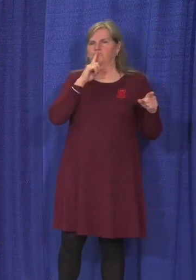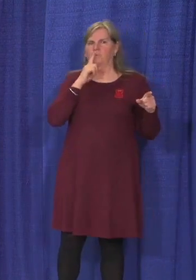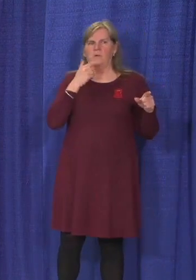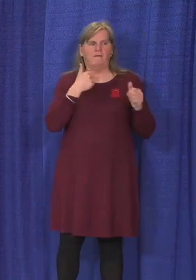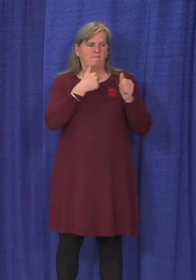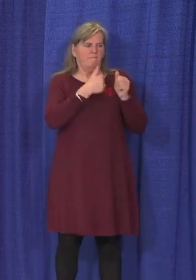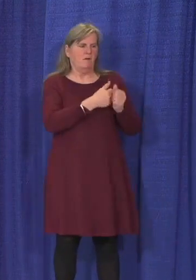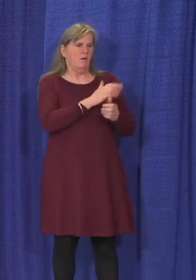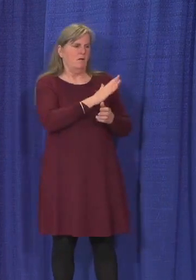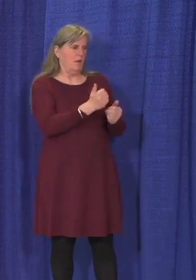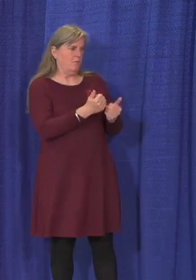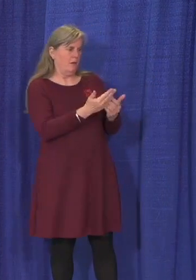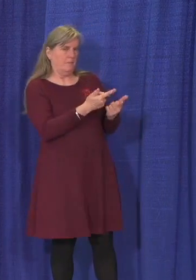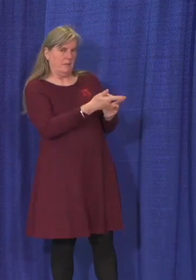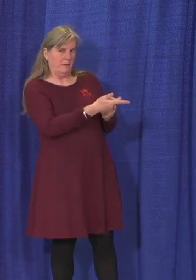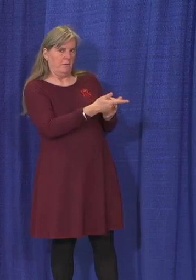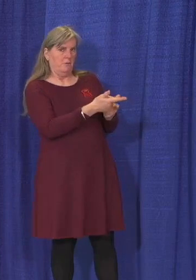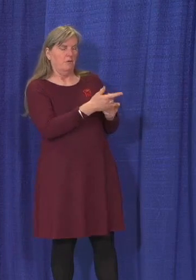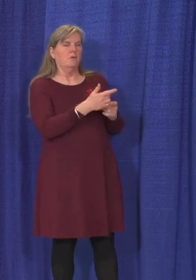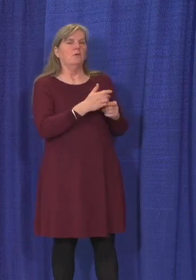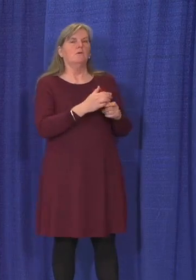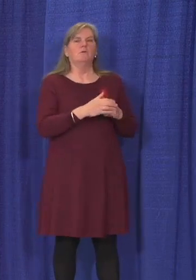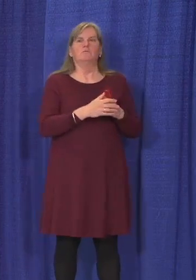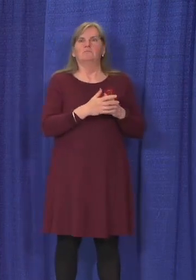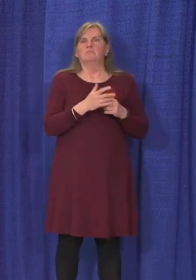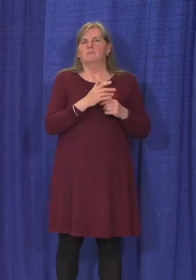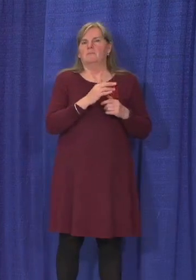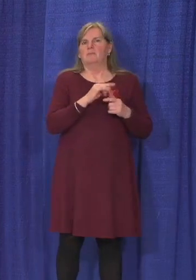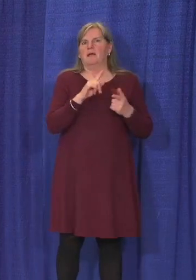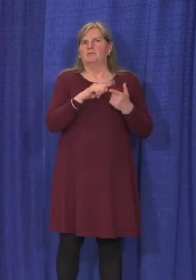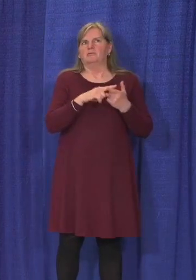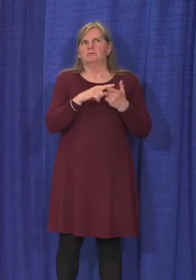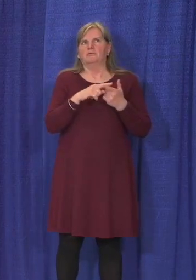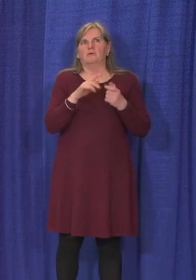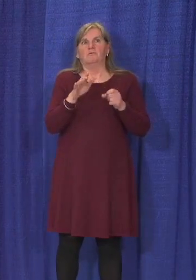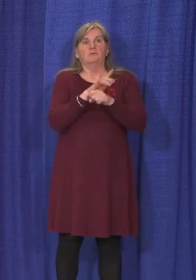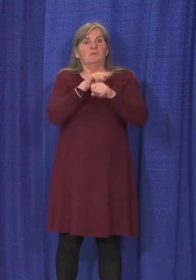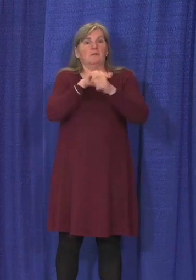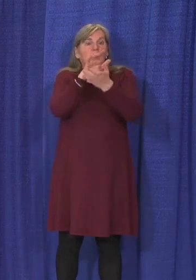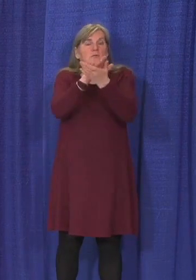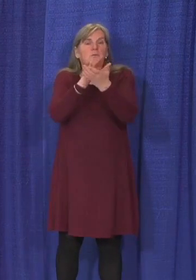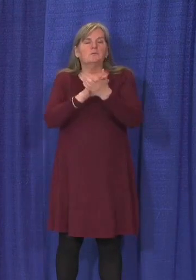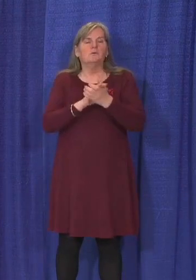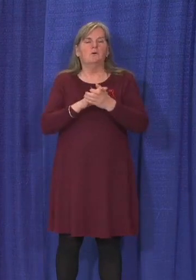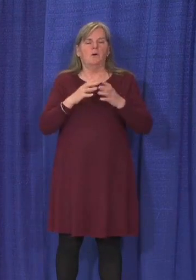As we've done in the past year the political side of the